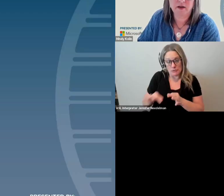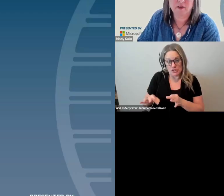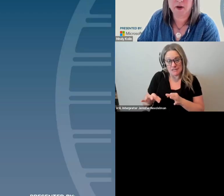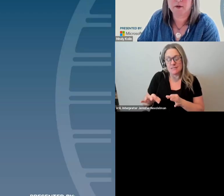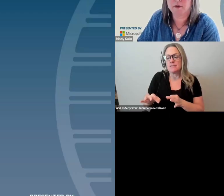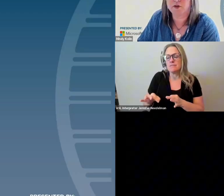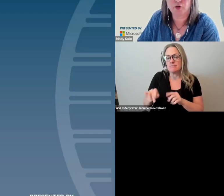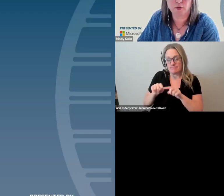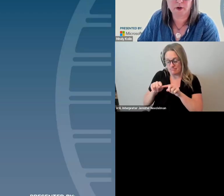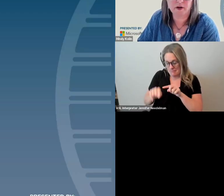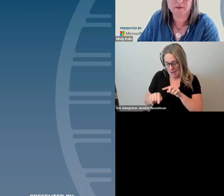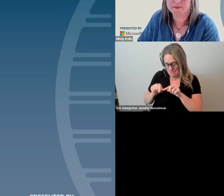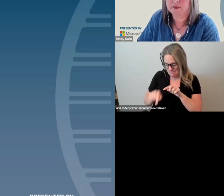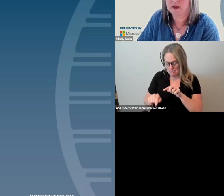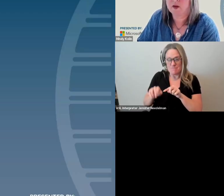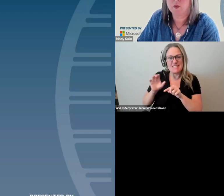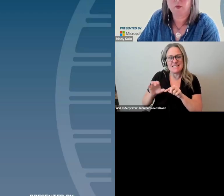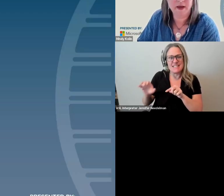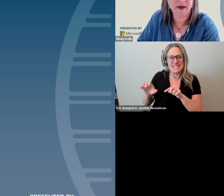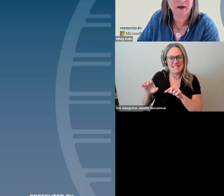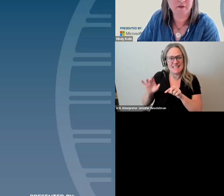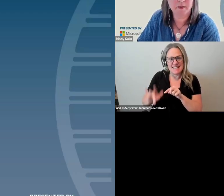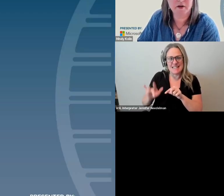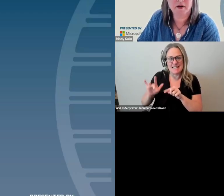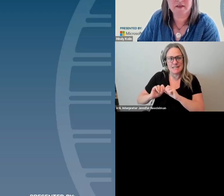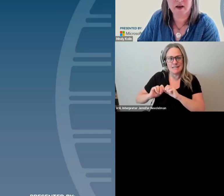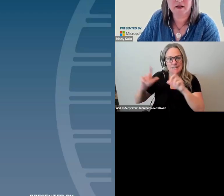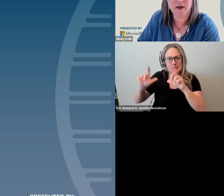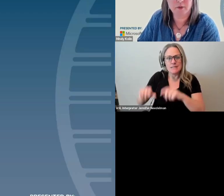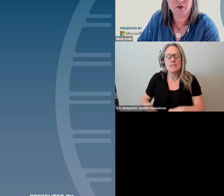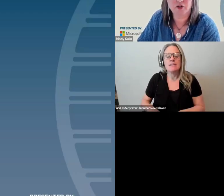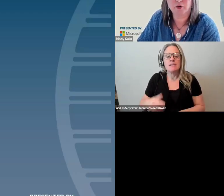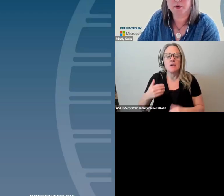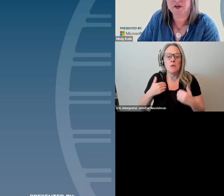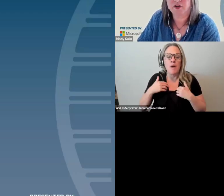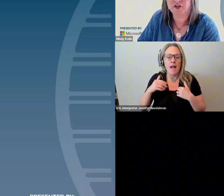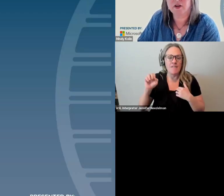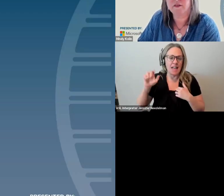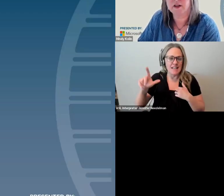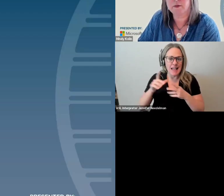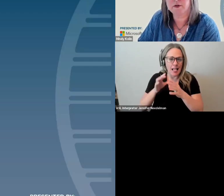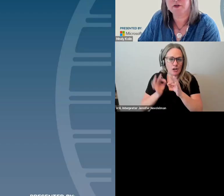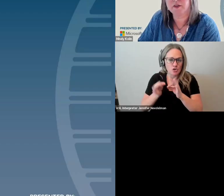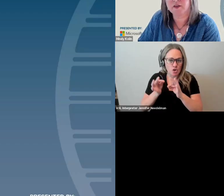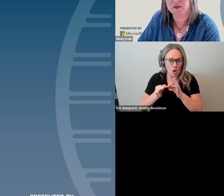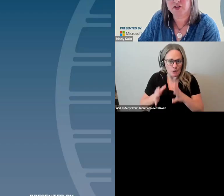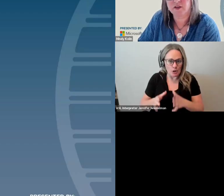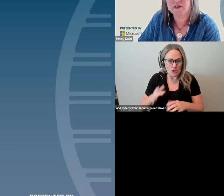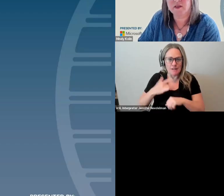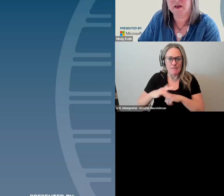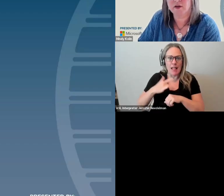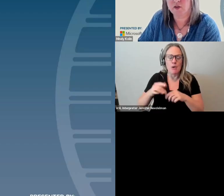located at the bottom of your toolbar. We have American Sign Language Interpretation available during the sessions,